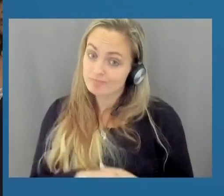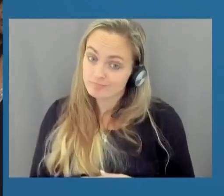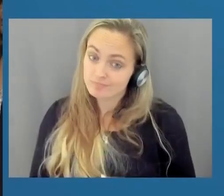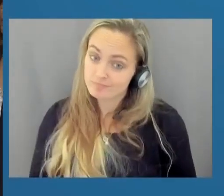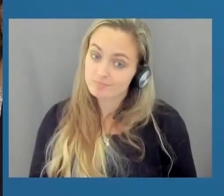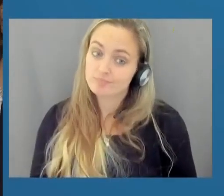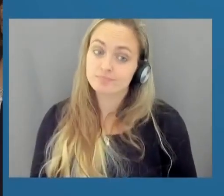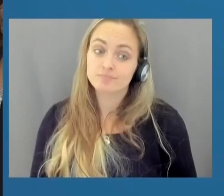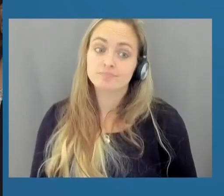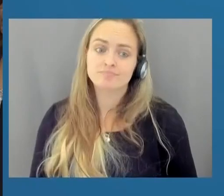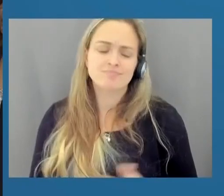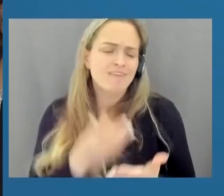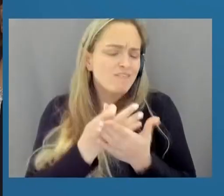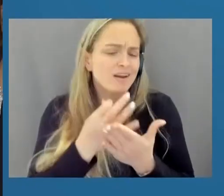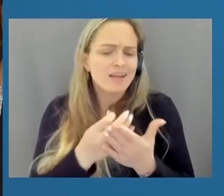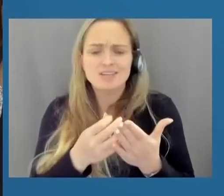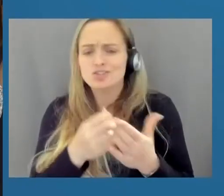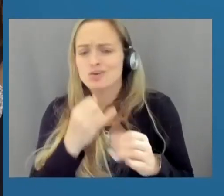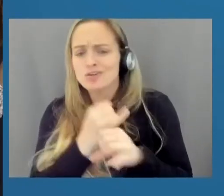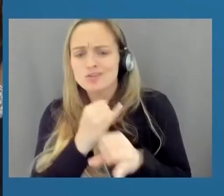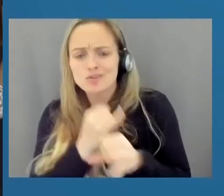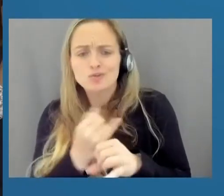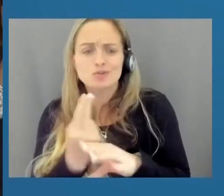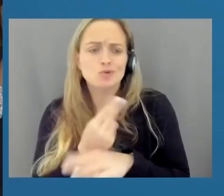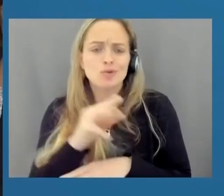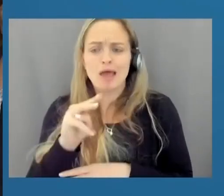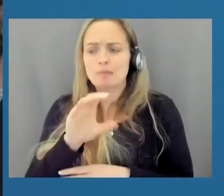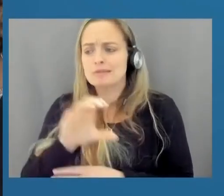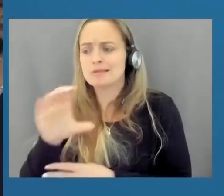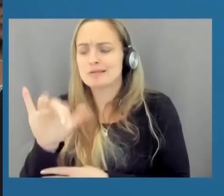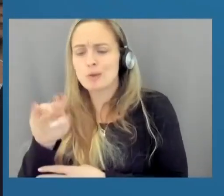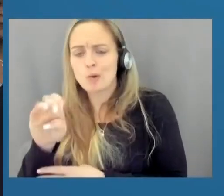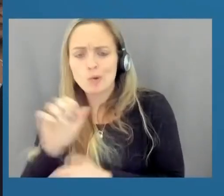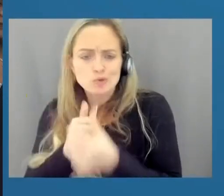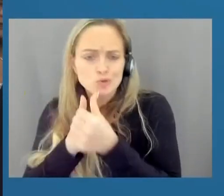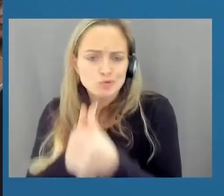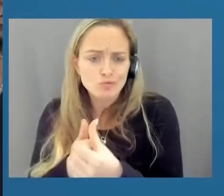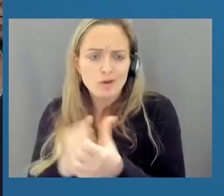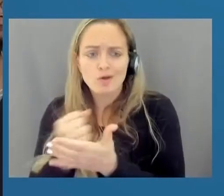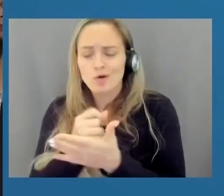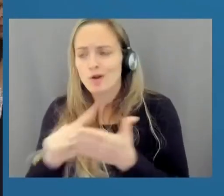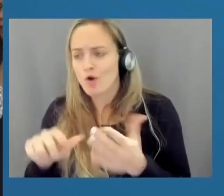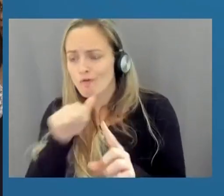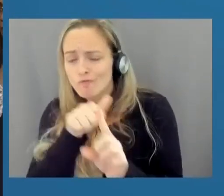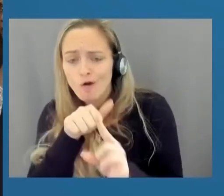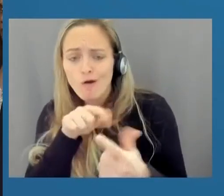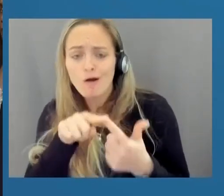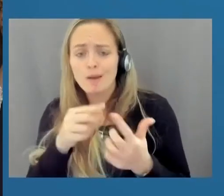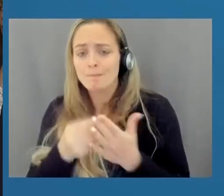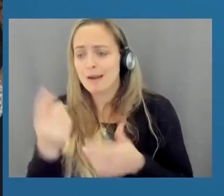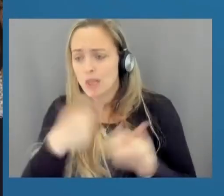financial institutions use MCC codes to track credit card fraud, money laundering, human trafficking,